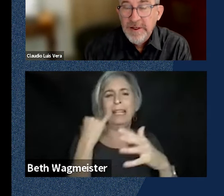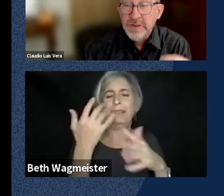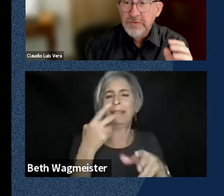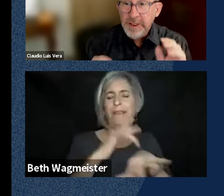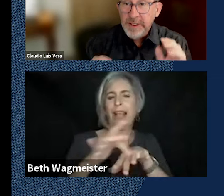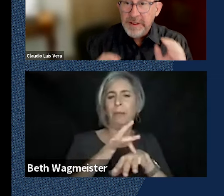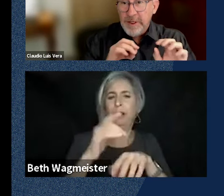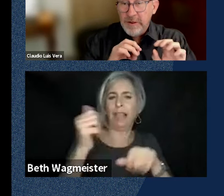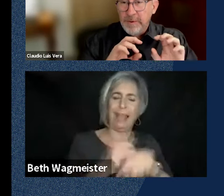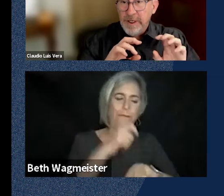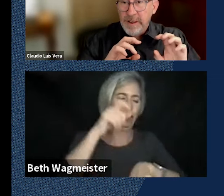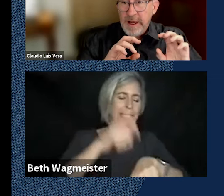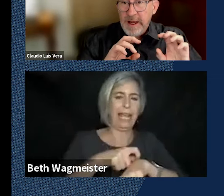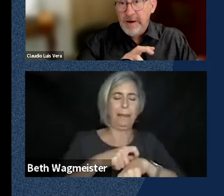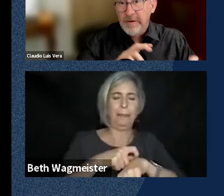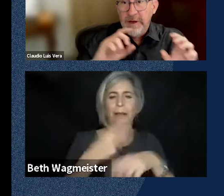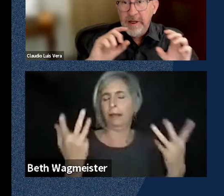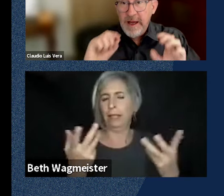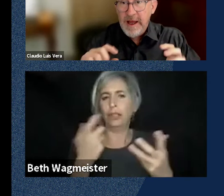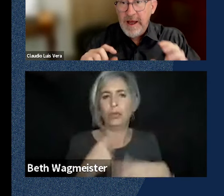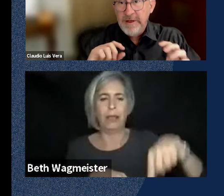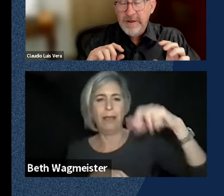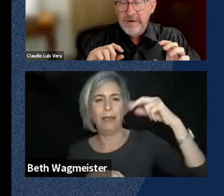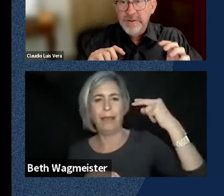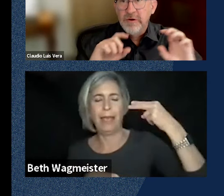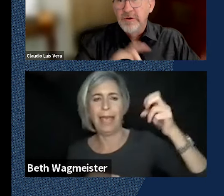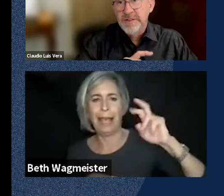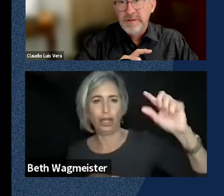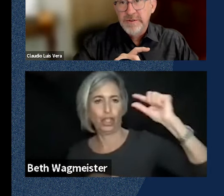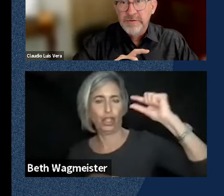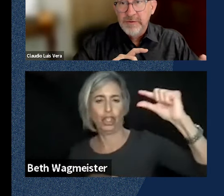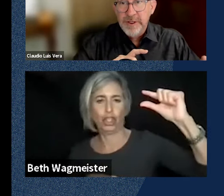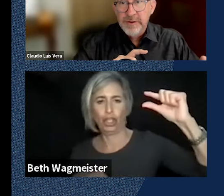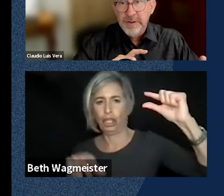So really, I mean, you're putting header and nav in there as a courtesy to a screen reader